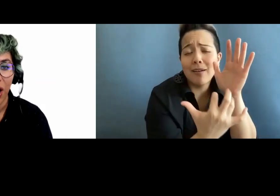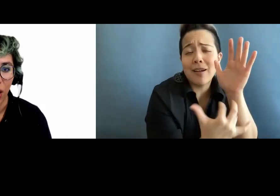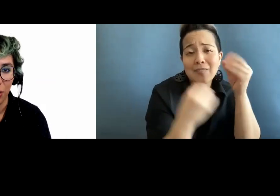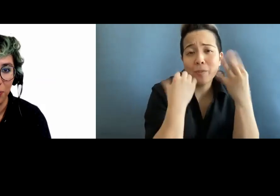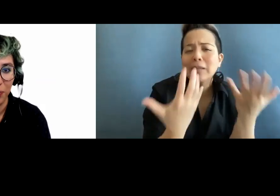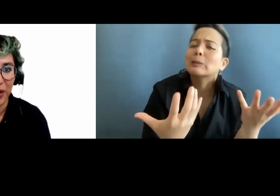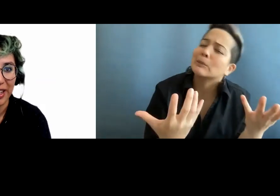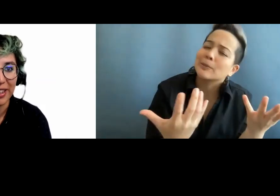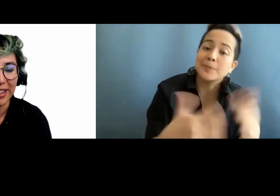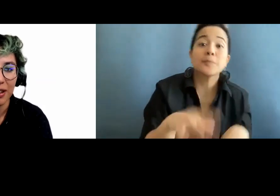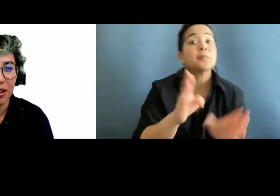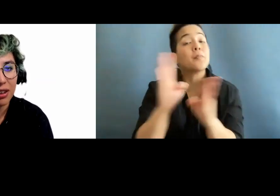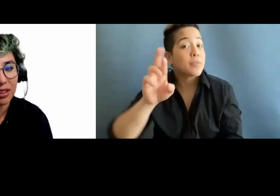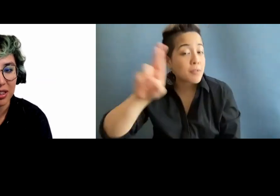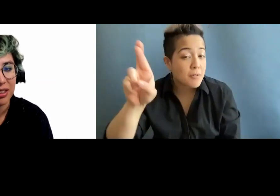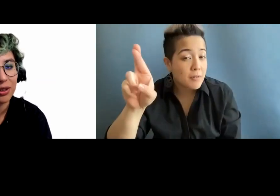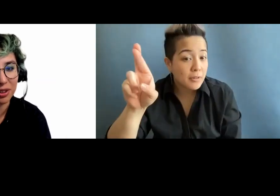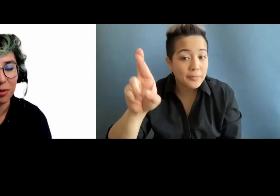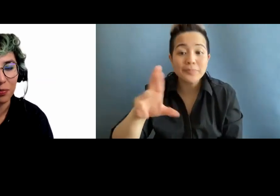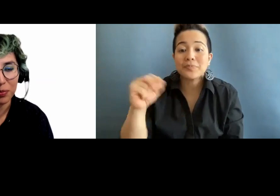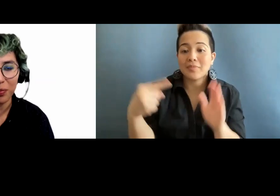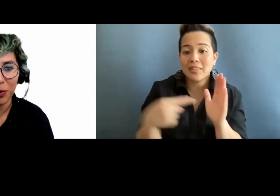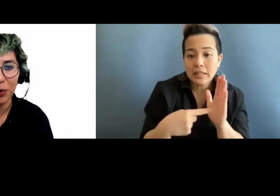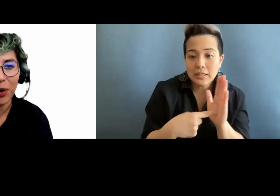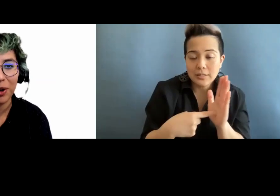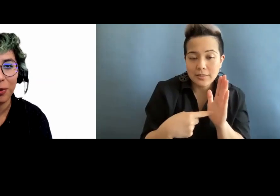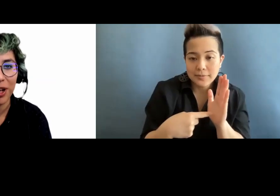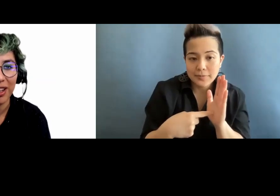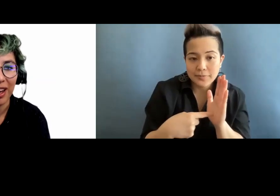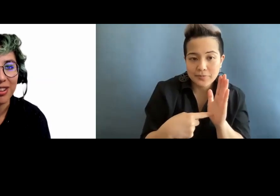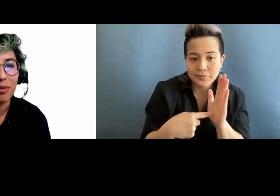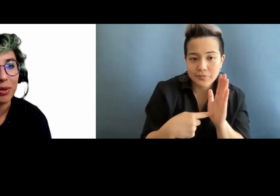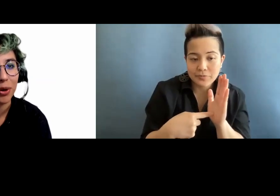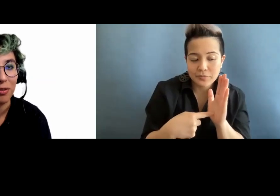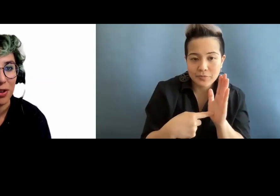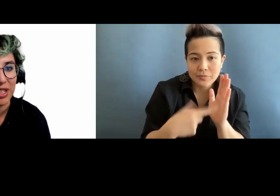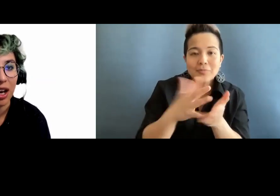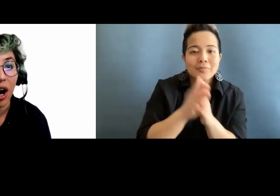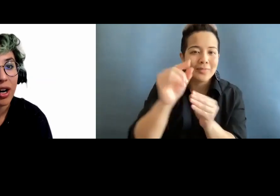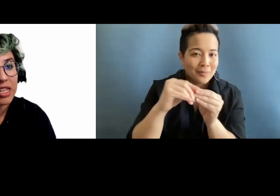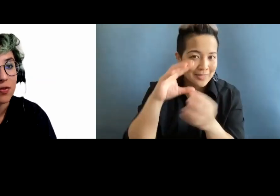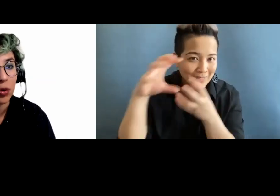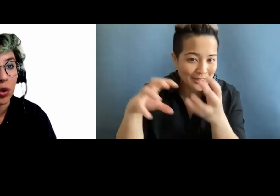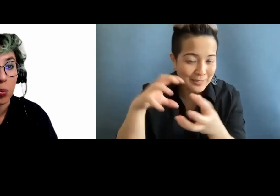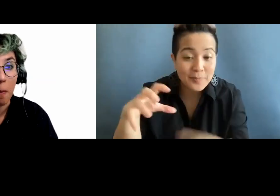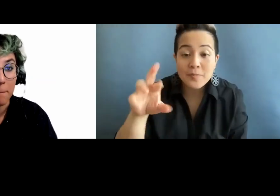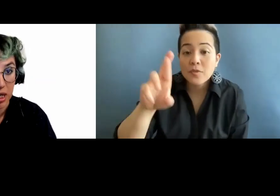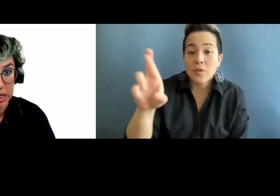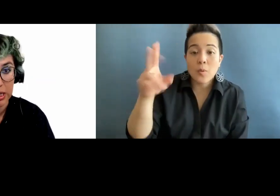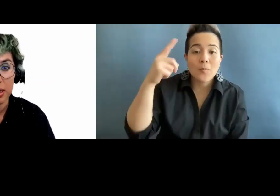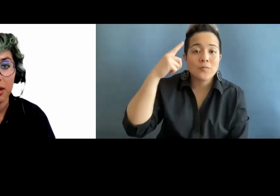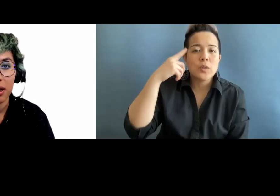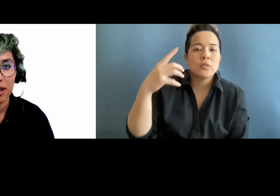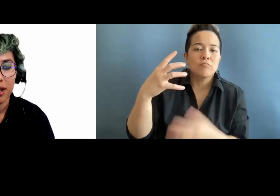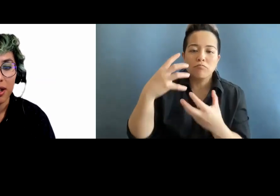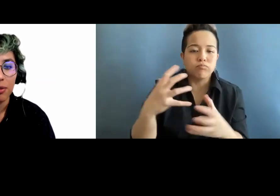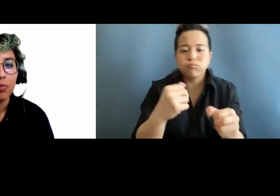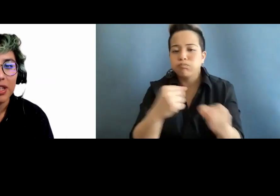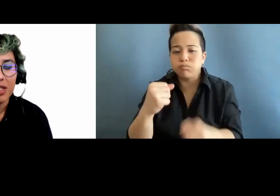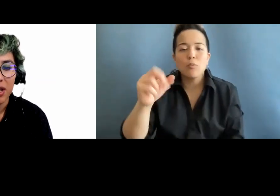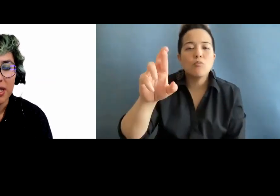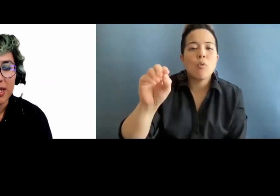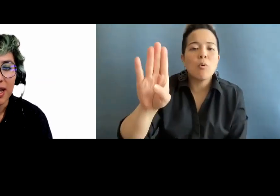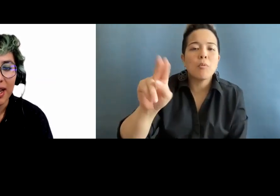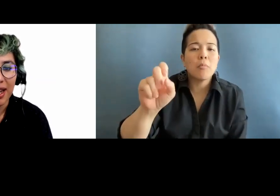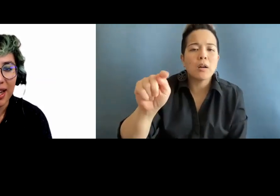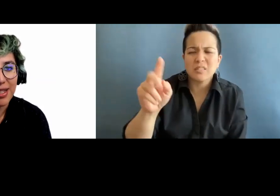R., and this is where we get a bit more confusing. R is for Robust. This means is